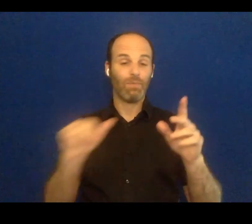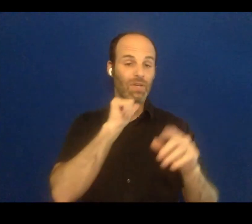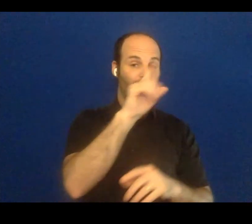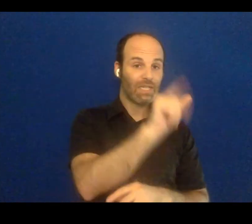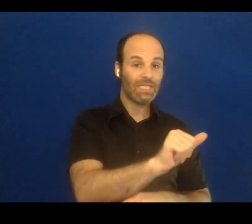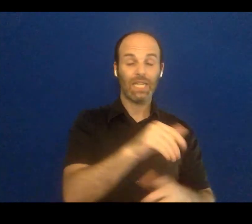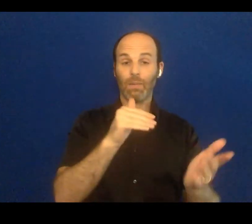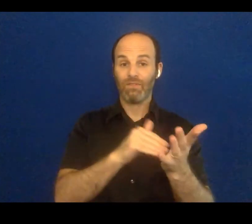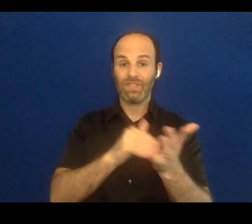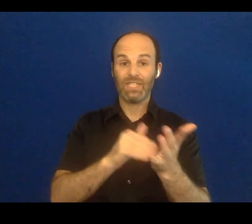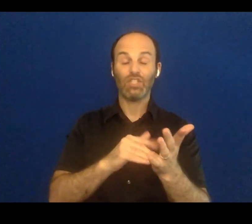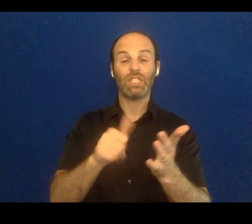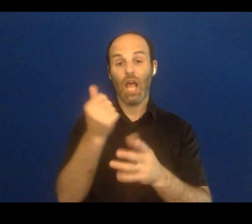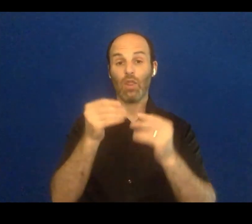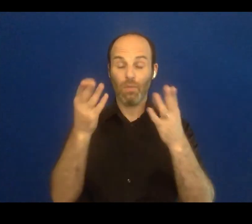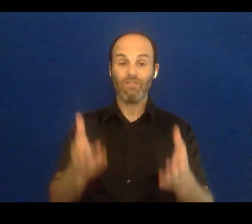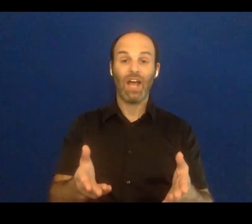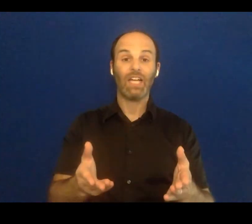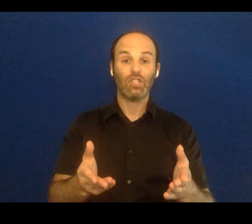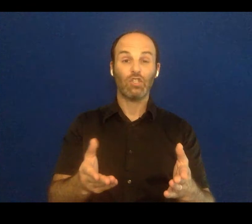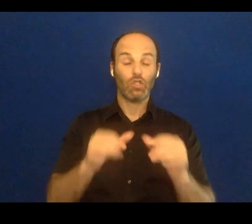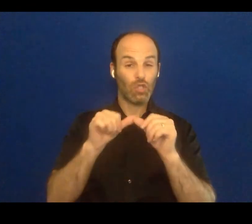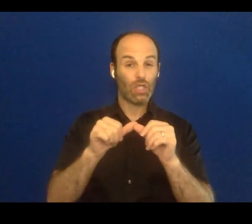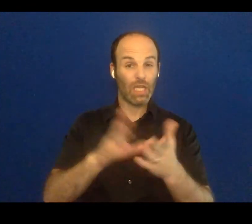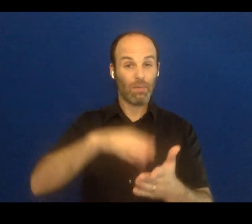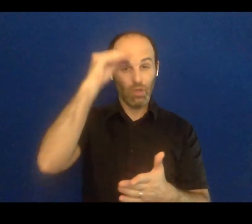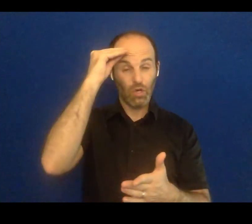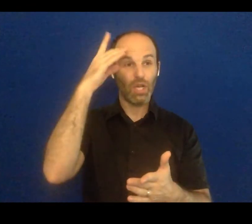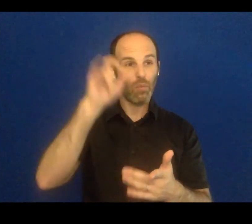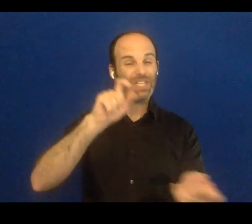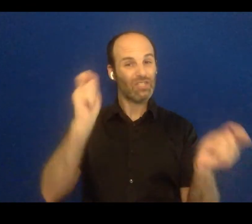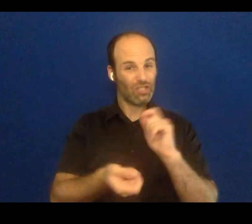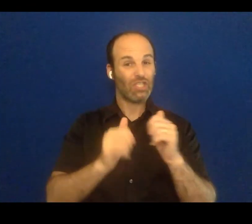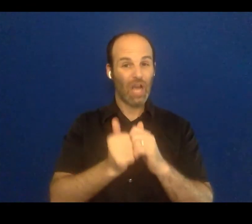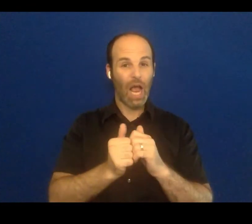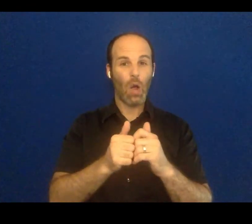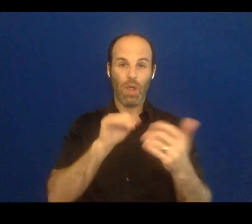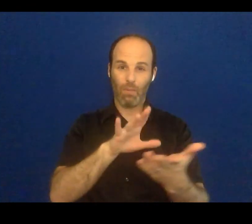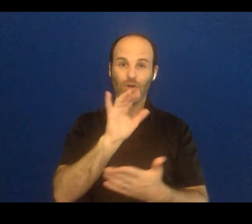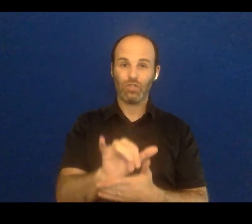BUT NON-DISABLED PHYSICIANS TO KEEP LEARNING AND CONDUCT